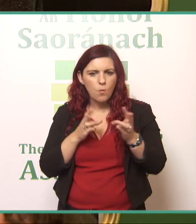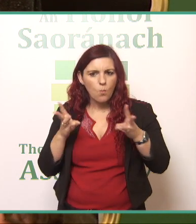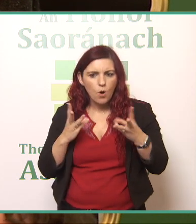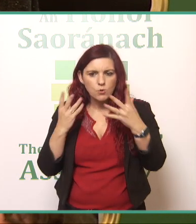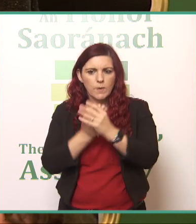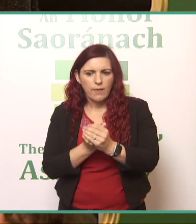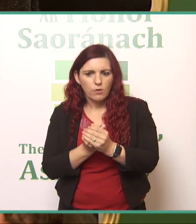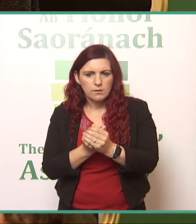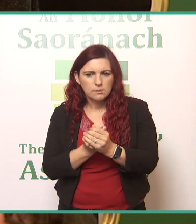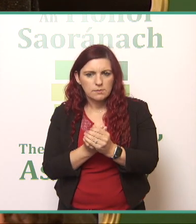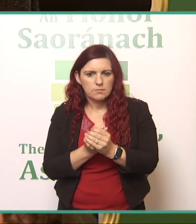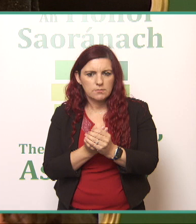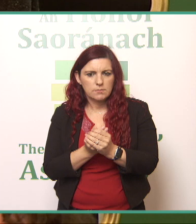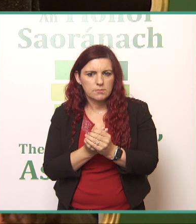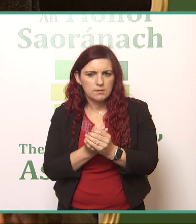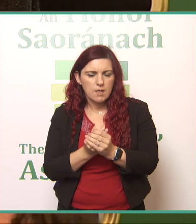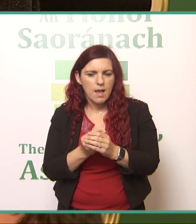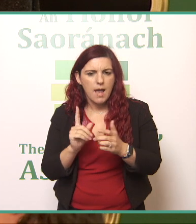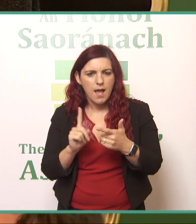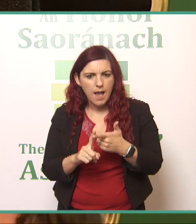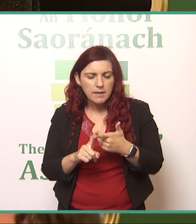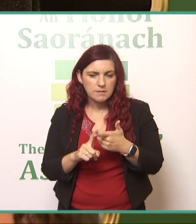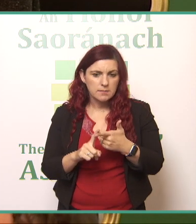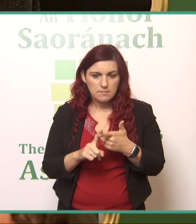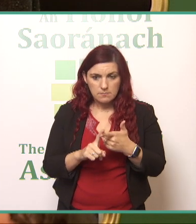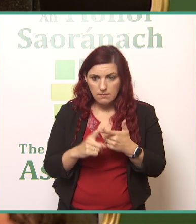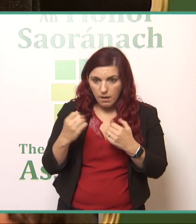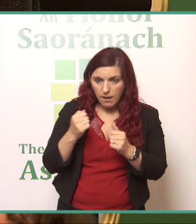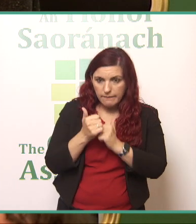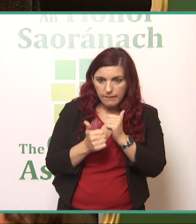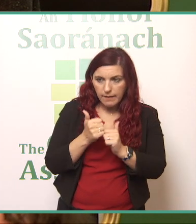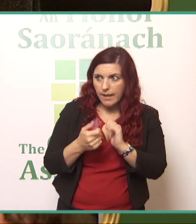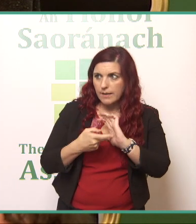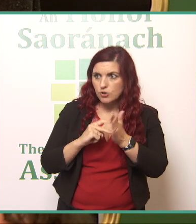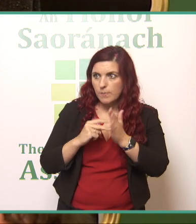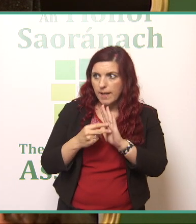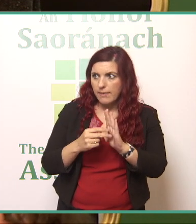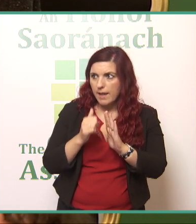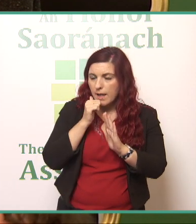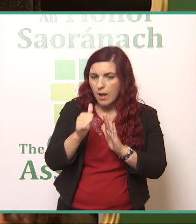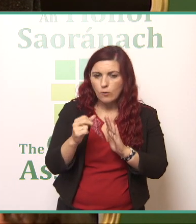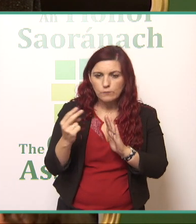other and then more importantly is there an action plan that makes provision for both financial and